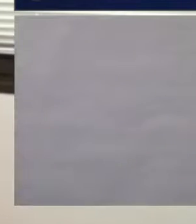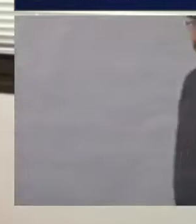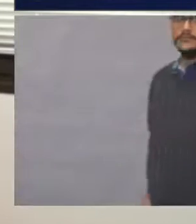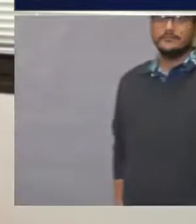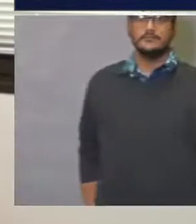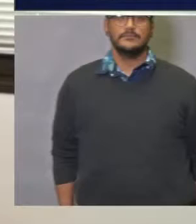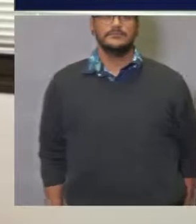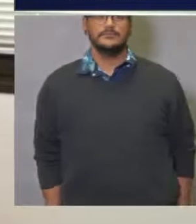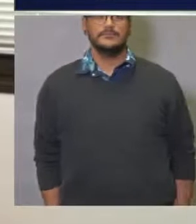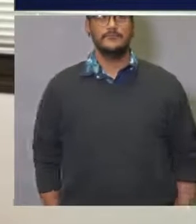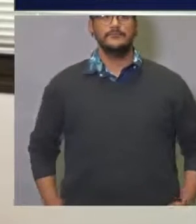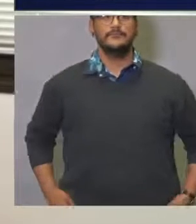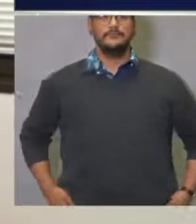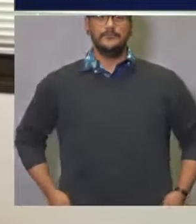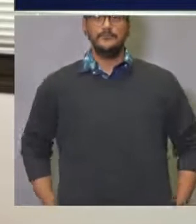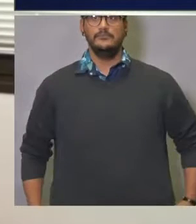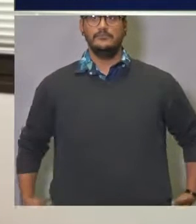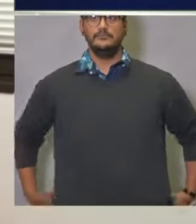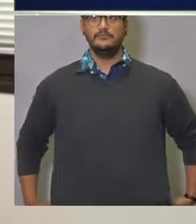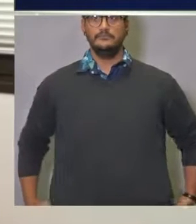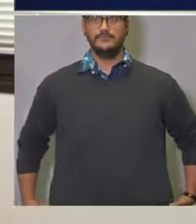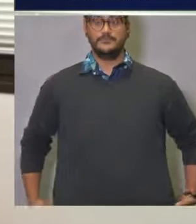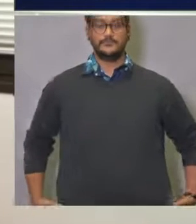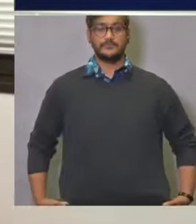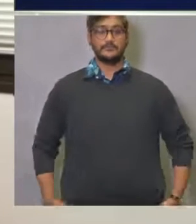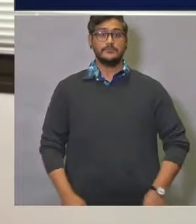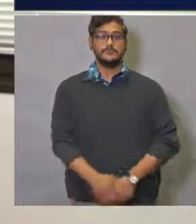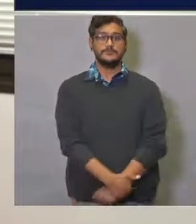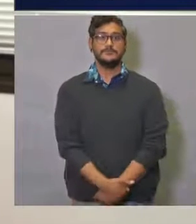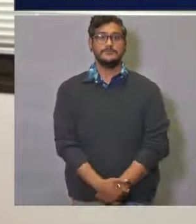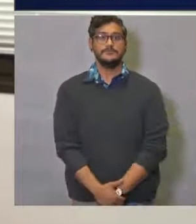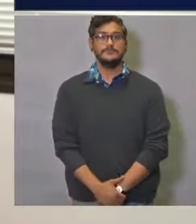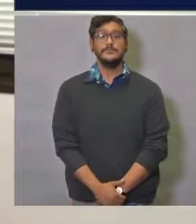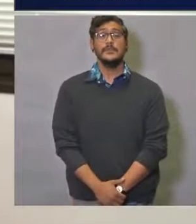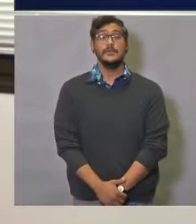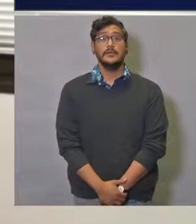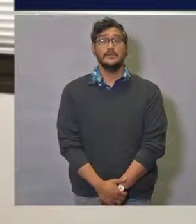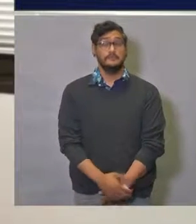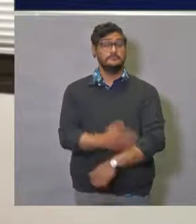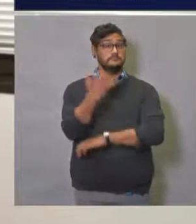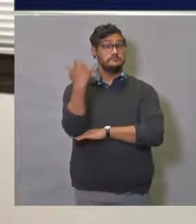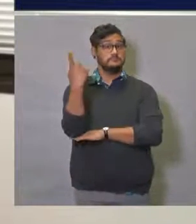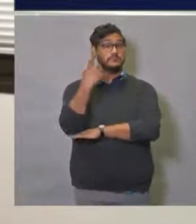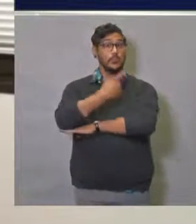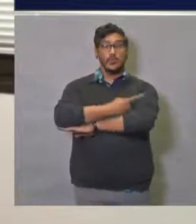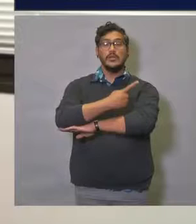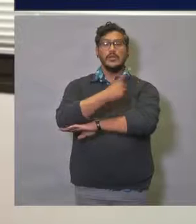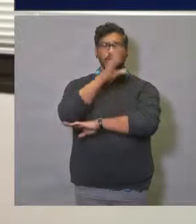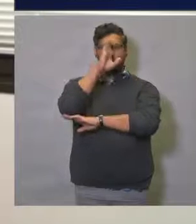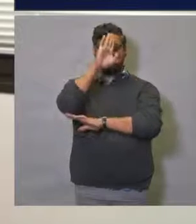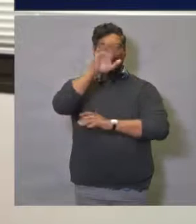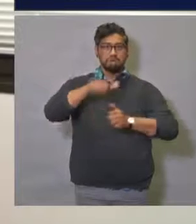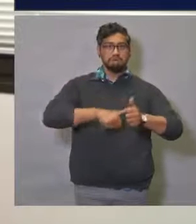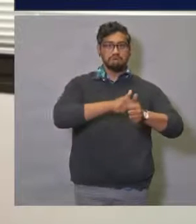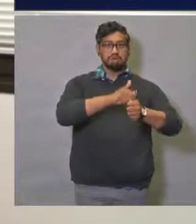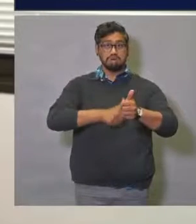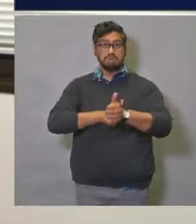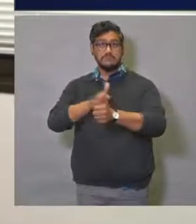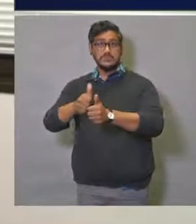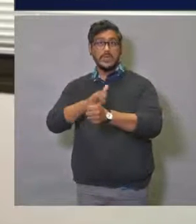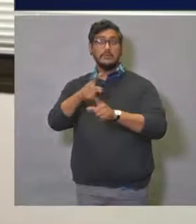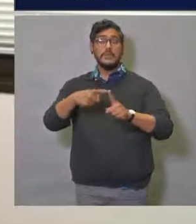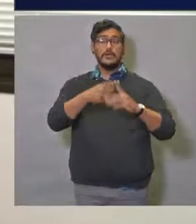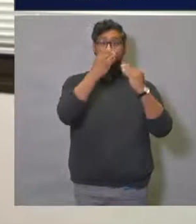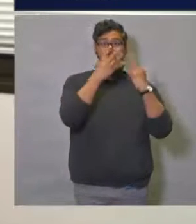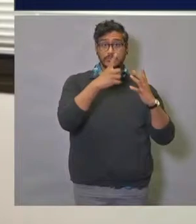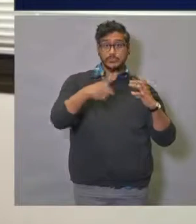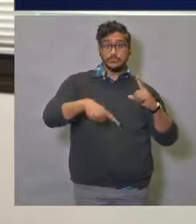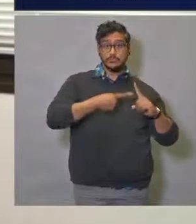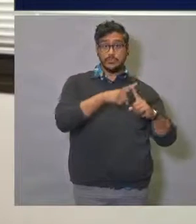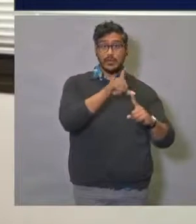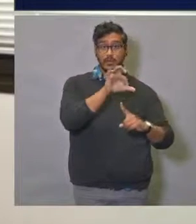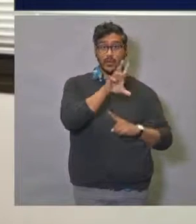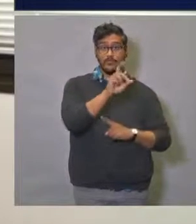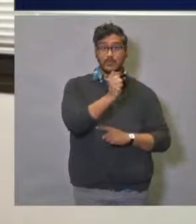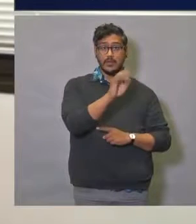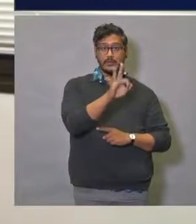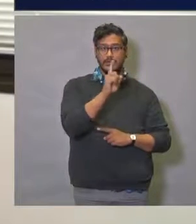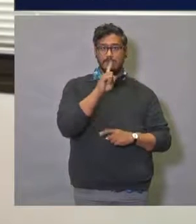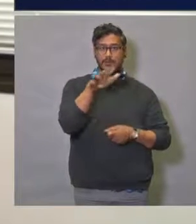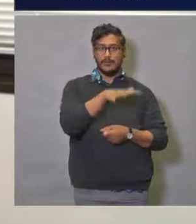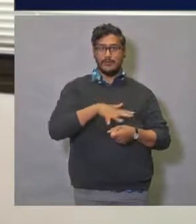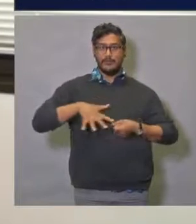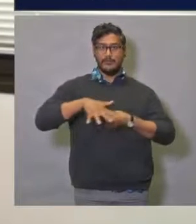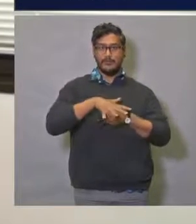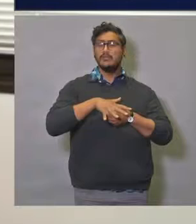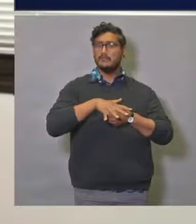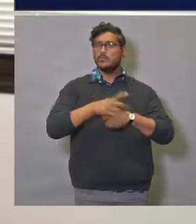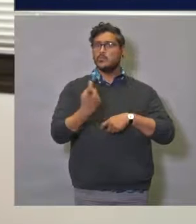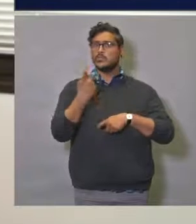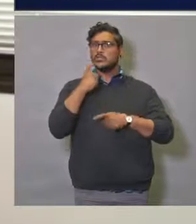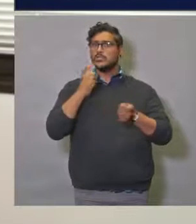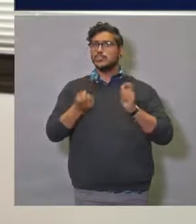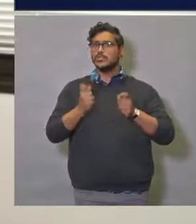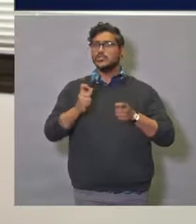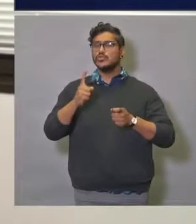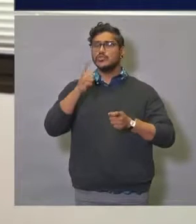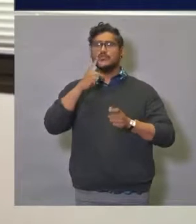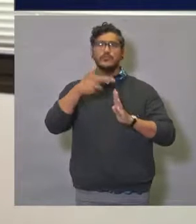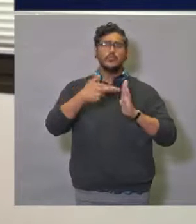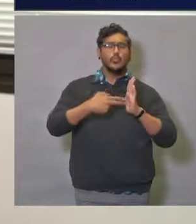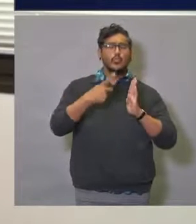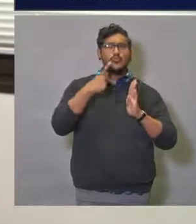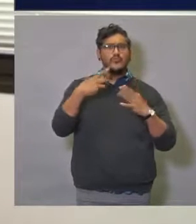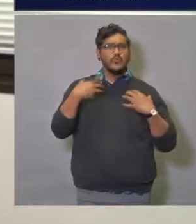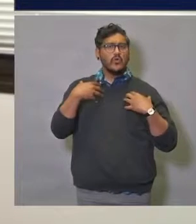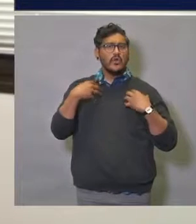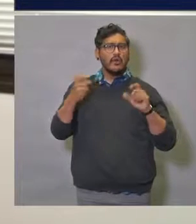TOLERAR NINGÚN TIPO DE ODIO.